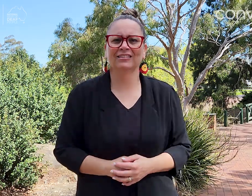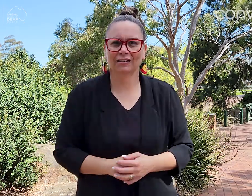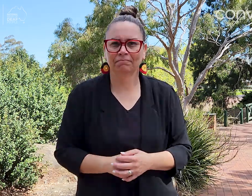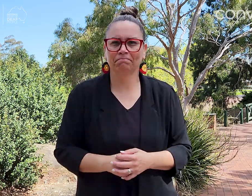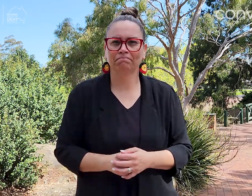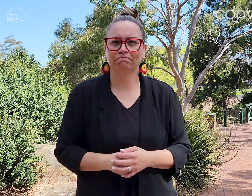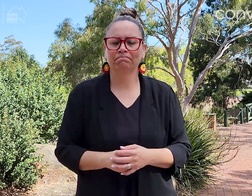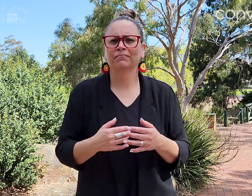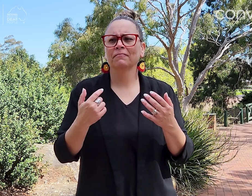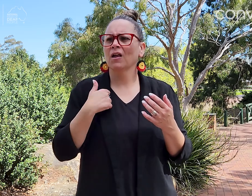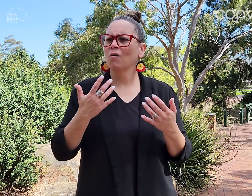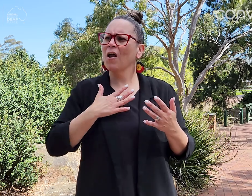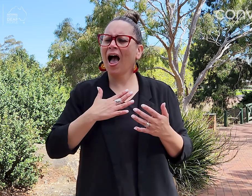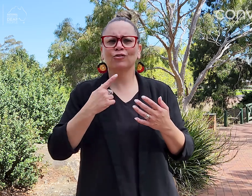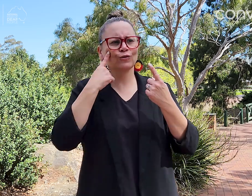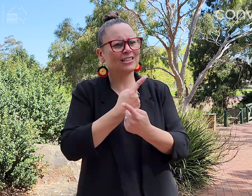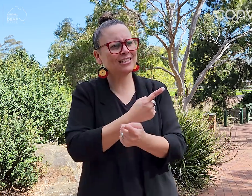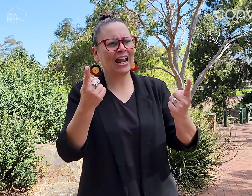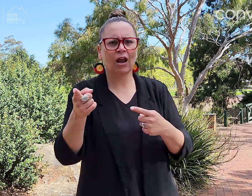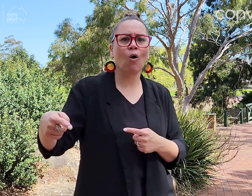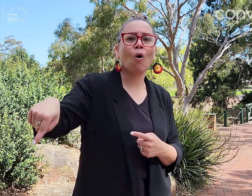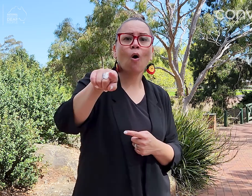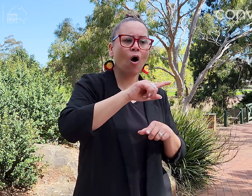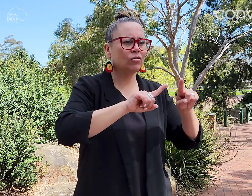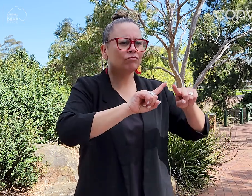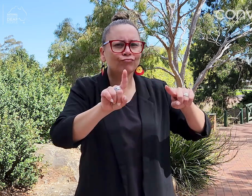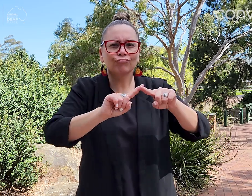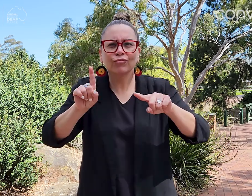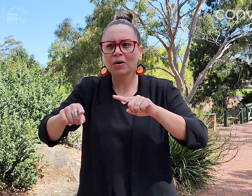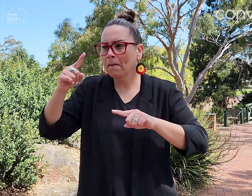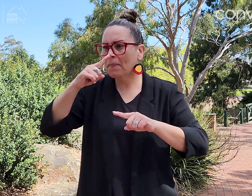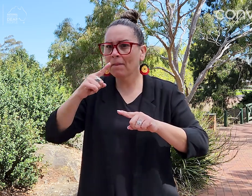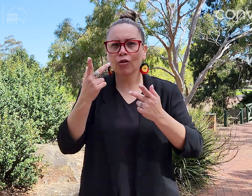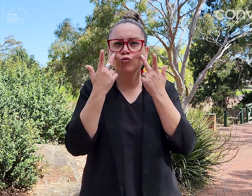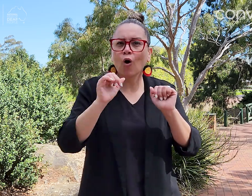I like to see a wide range of different people proudly show